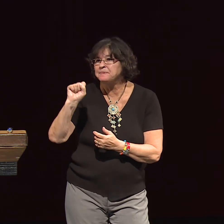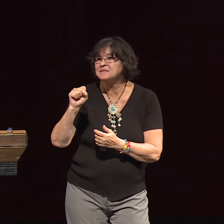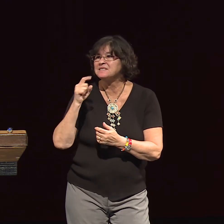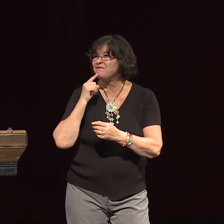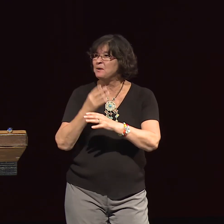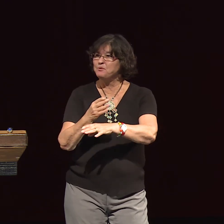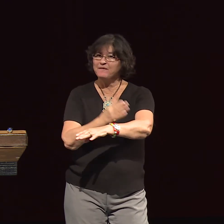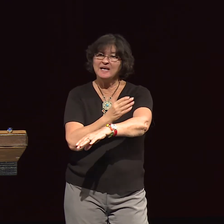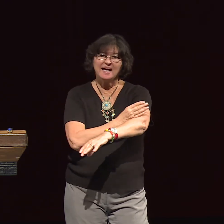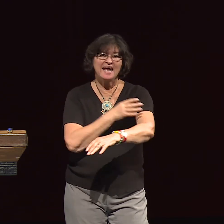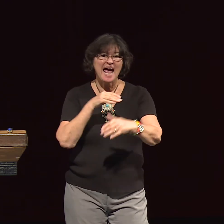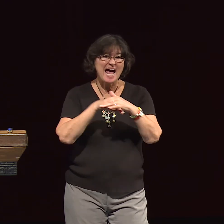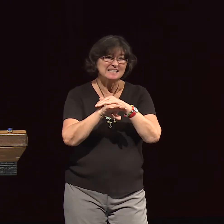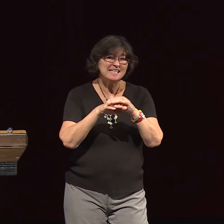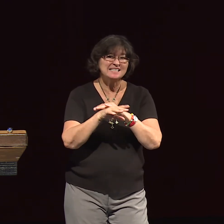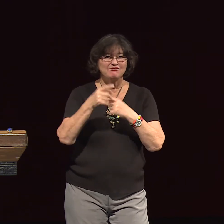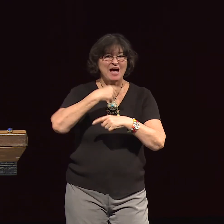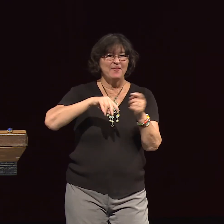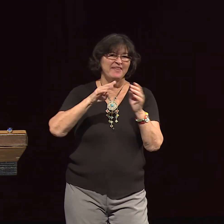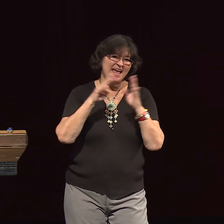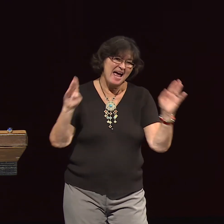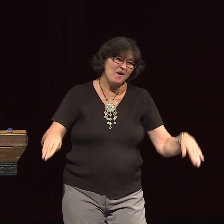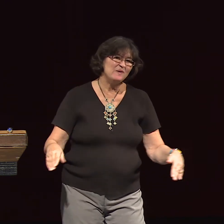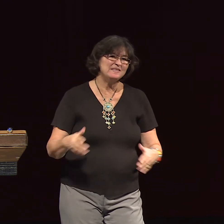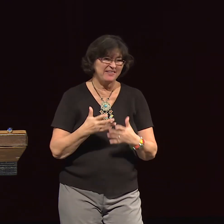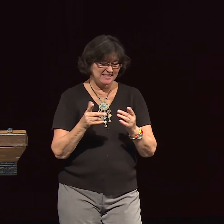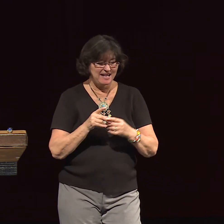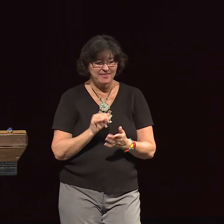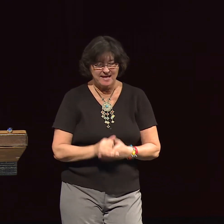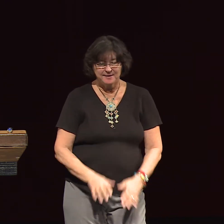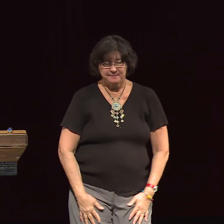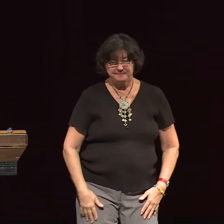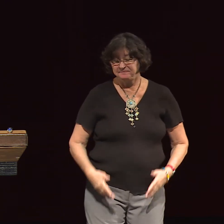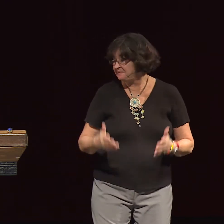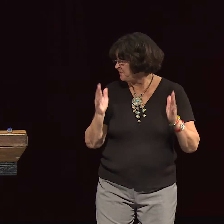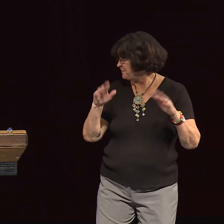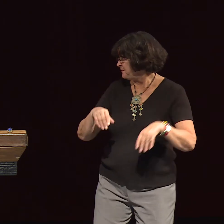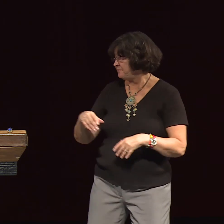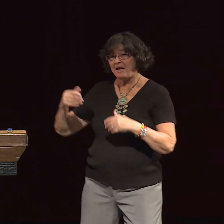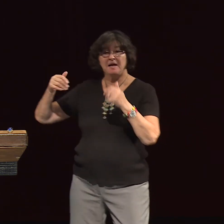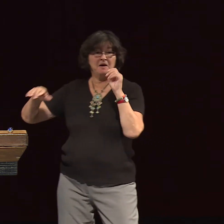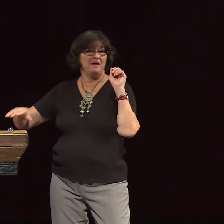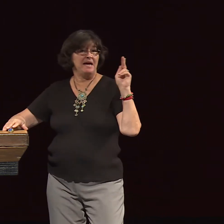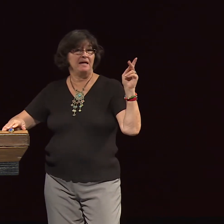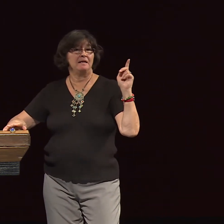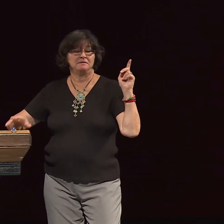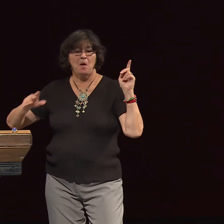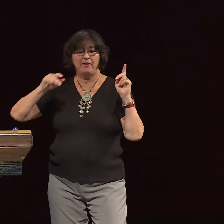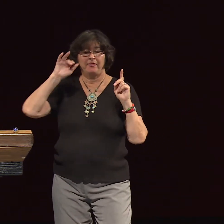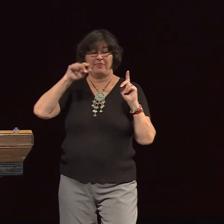and, you know, tips for improvement and access.